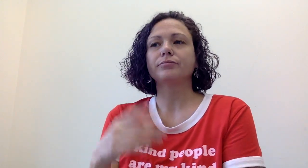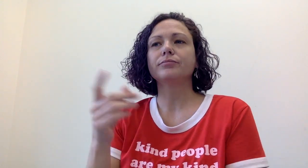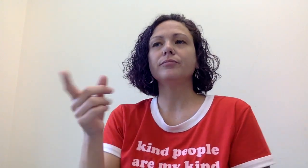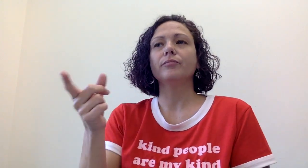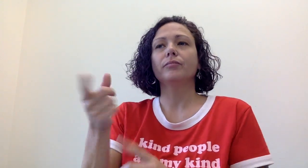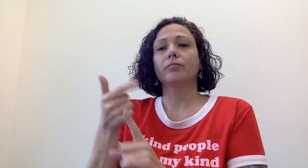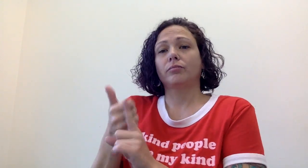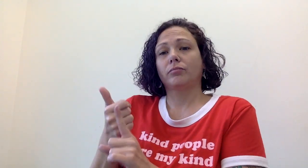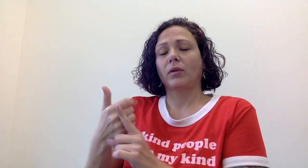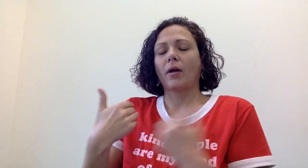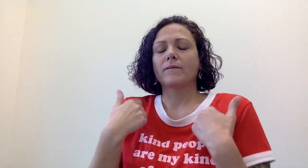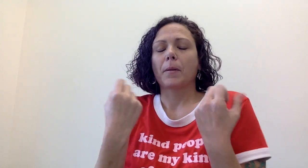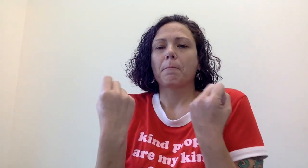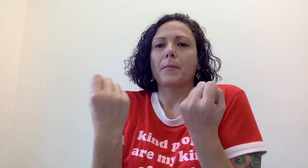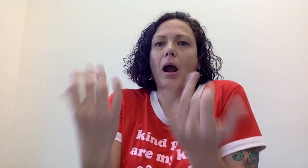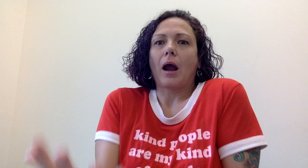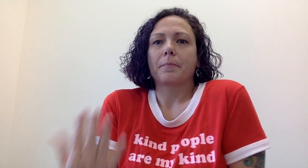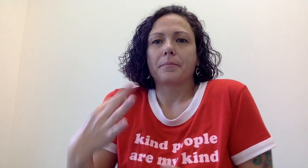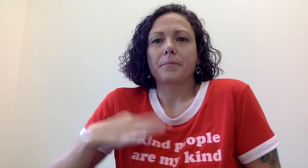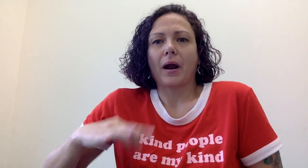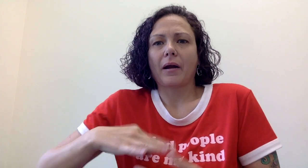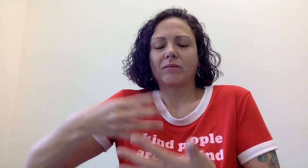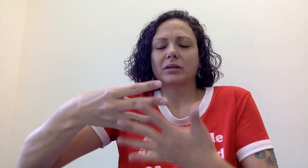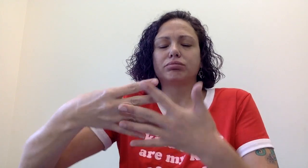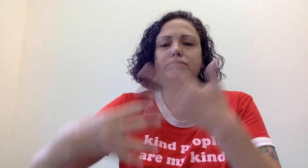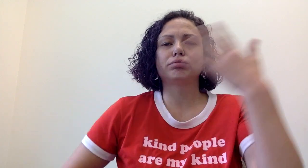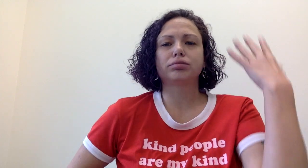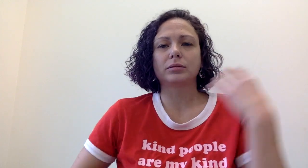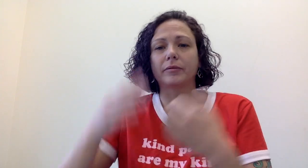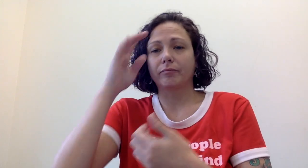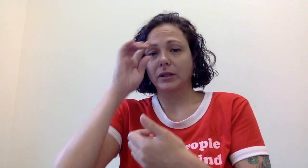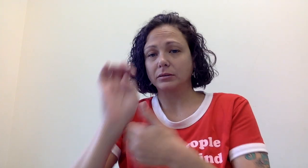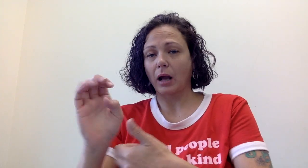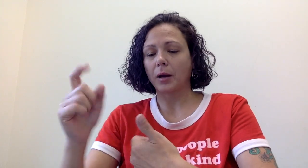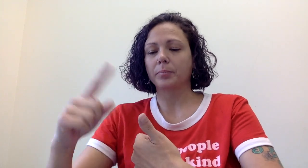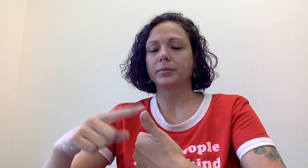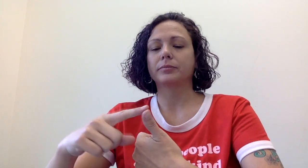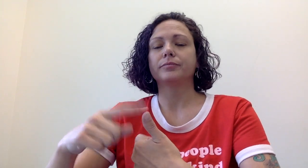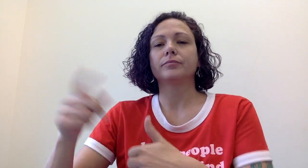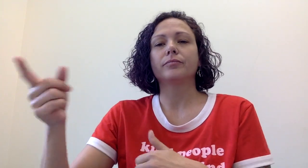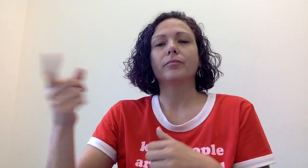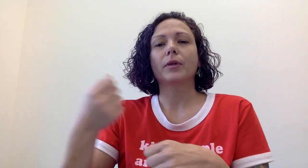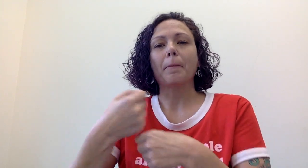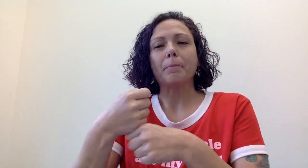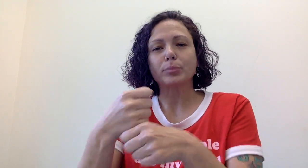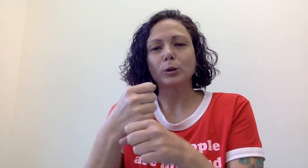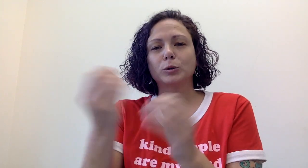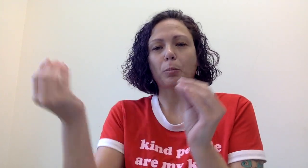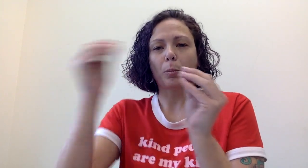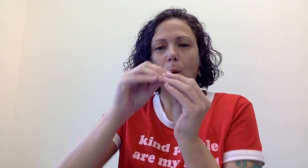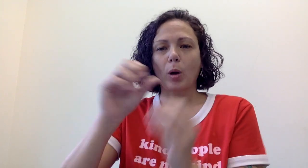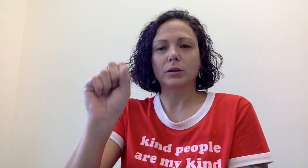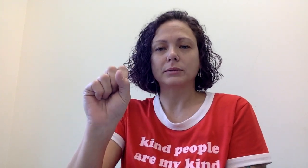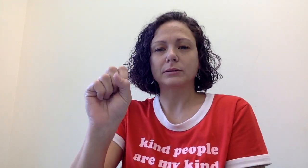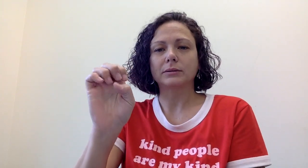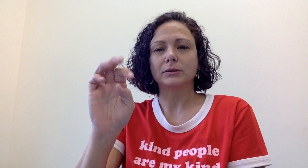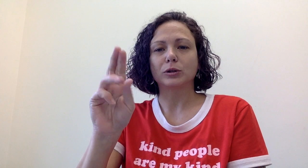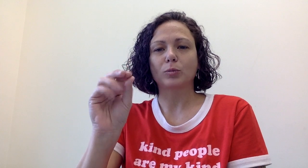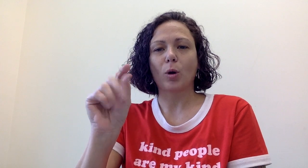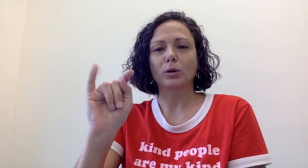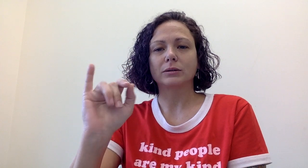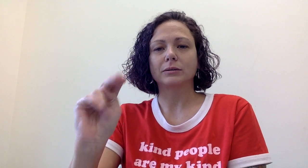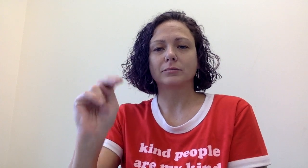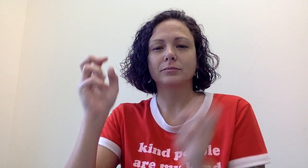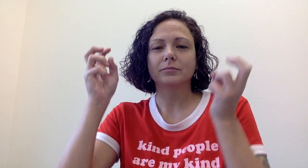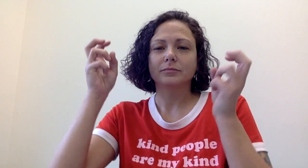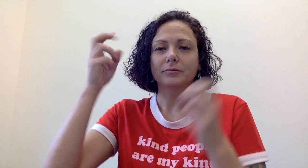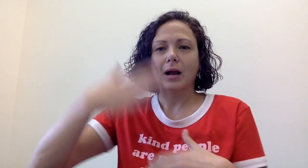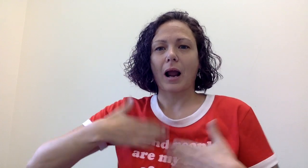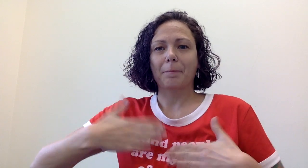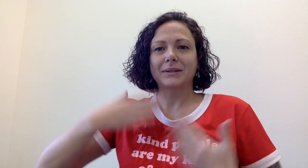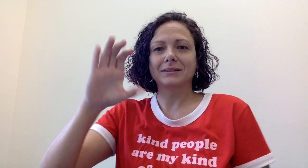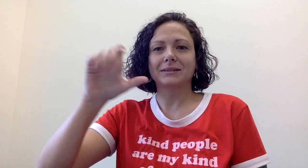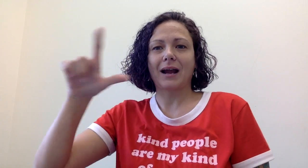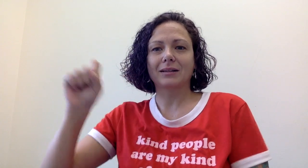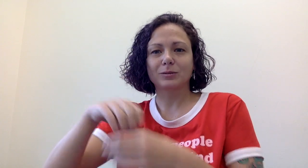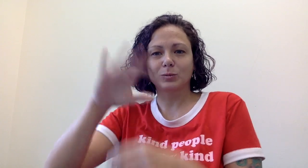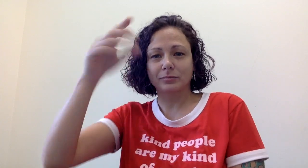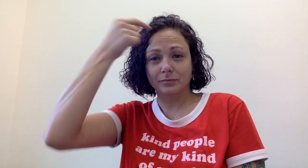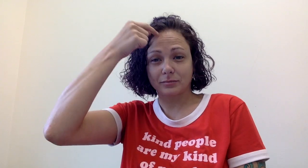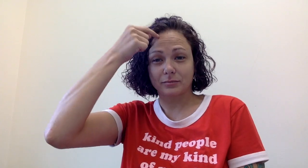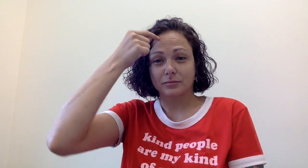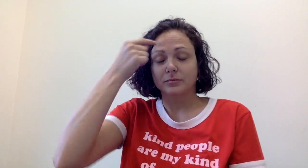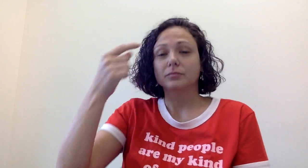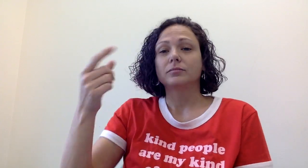5-HTP has so many benefits listed, including producing more serotonins (happy cells) in your brain.